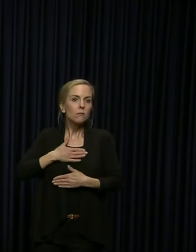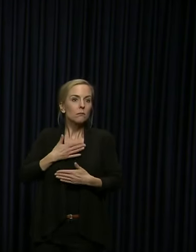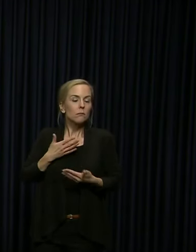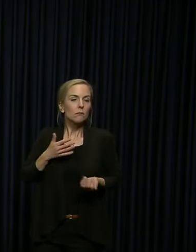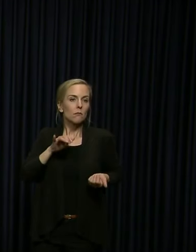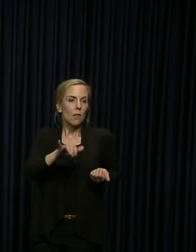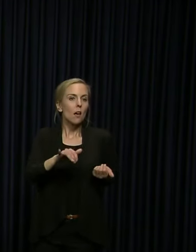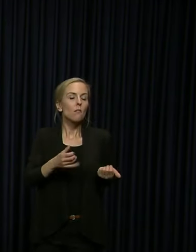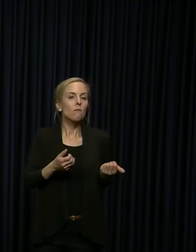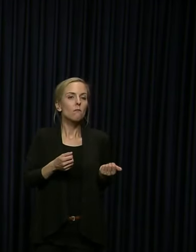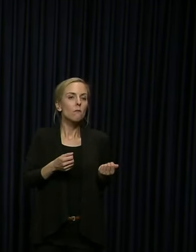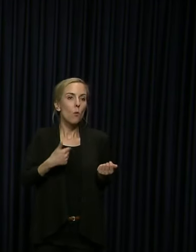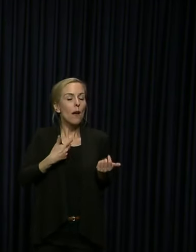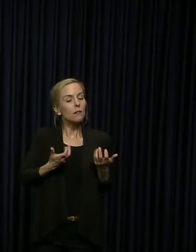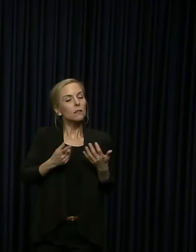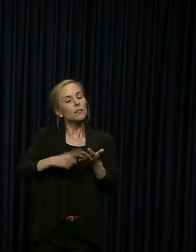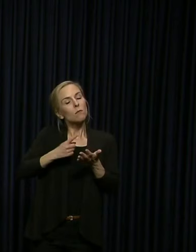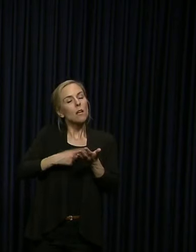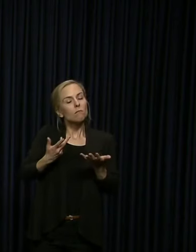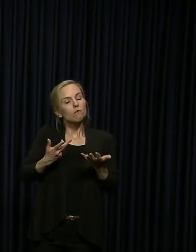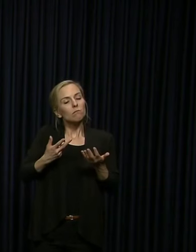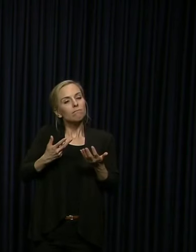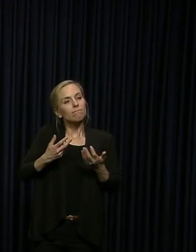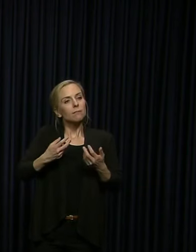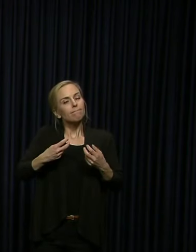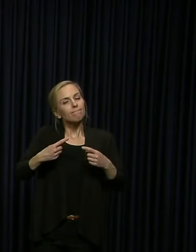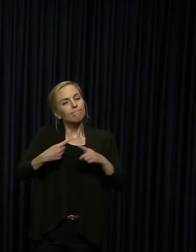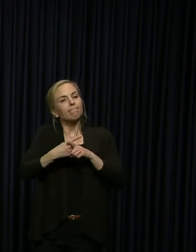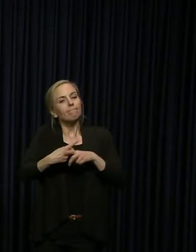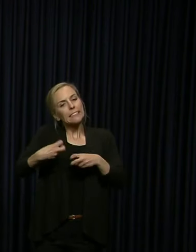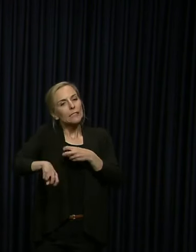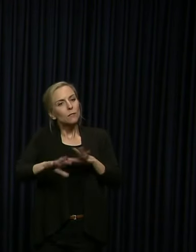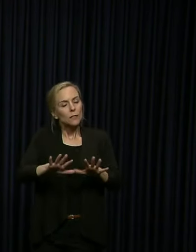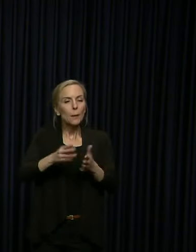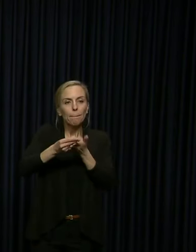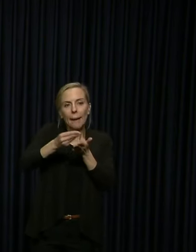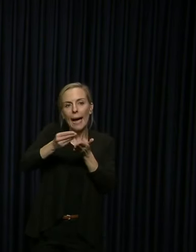GROCERY STORE. YOU CAN HAVE YOUR SERVICE VIRTUALLY.